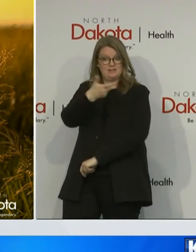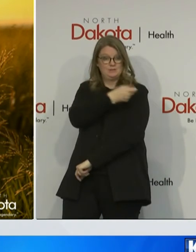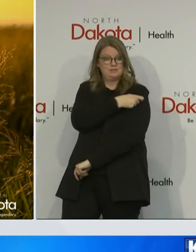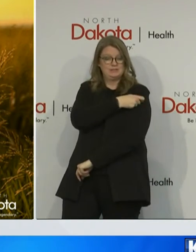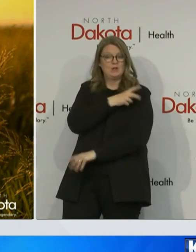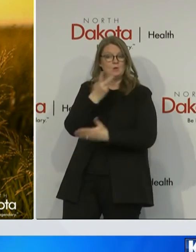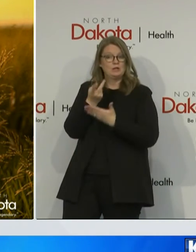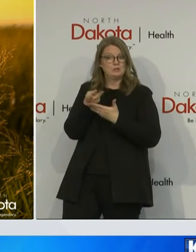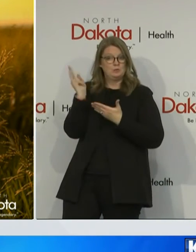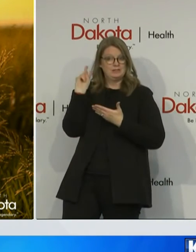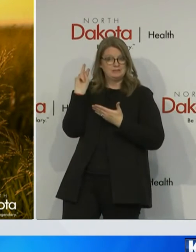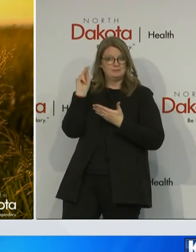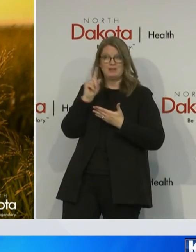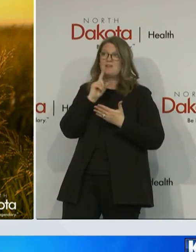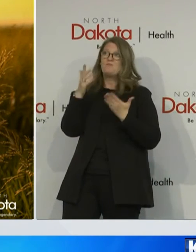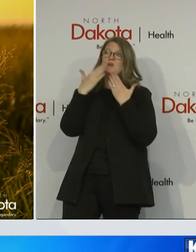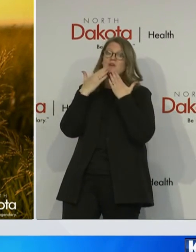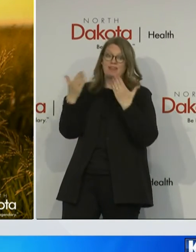ALSO GETTING THE VACCINE WHEN